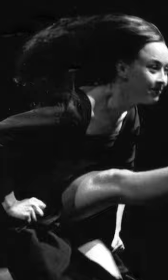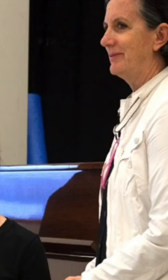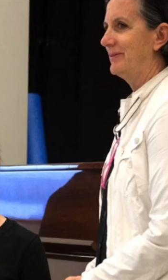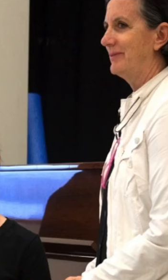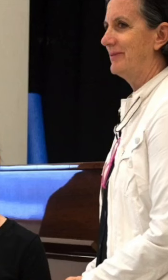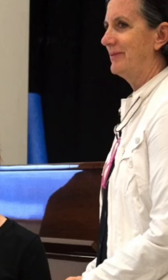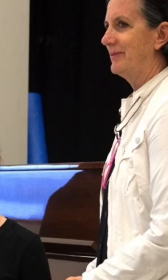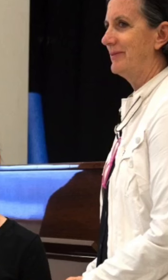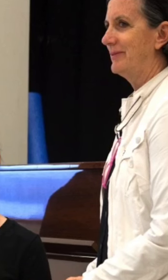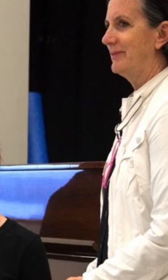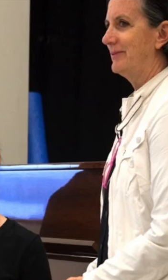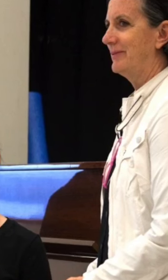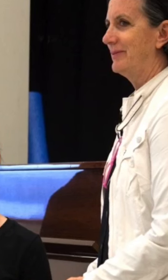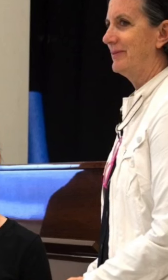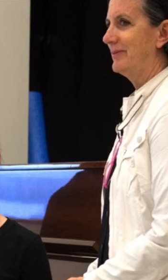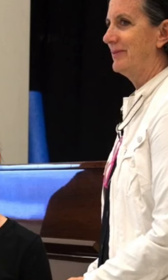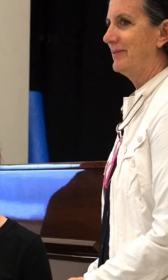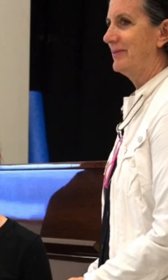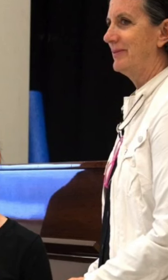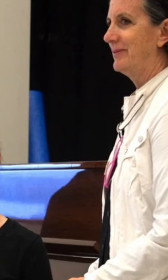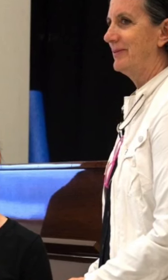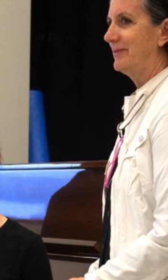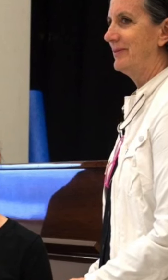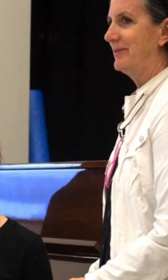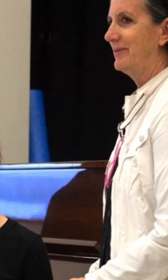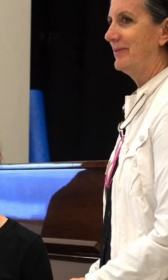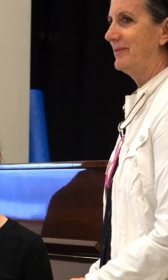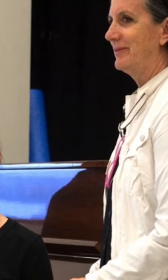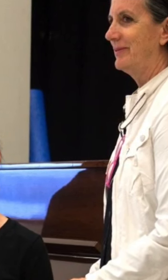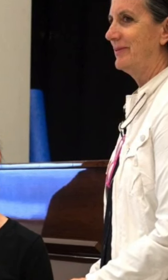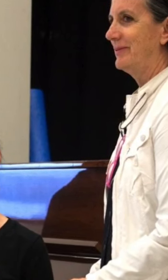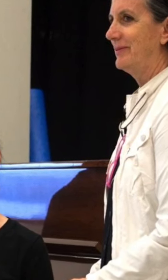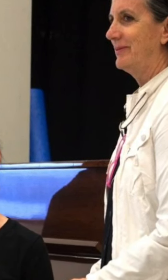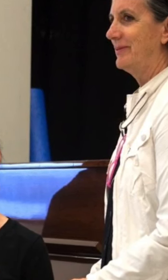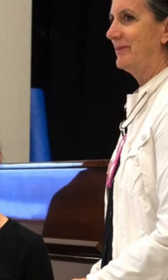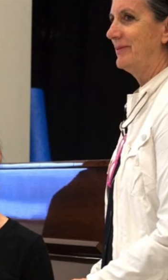and in 2013, she was appointed artistic director of Restless Dance Theatre.